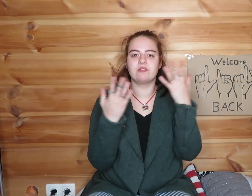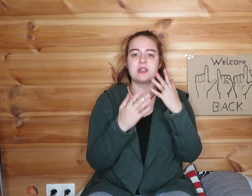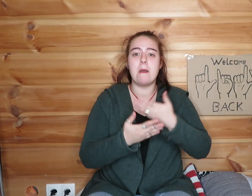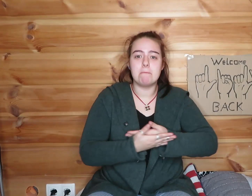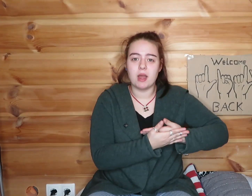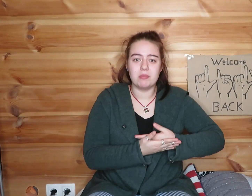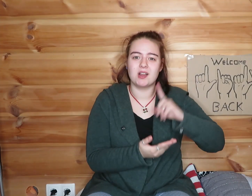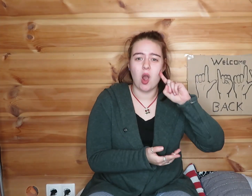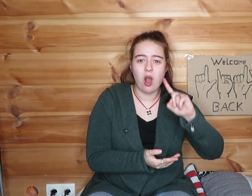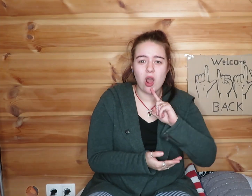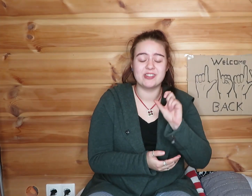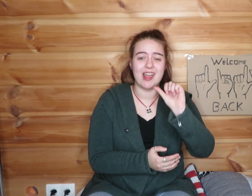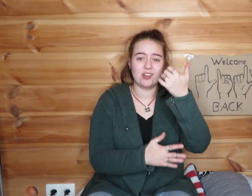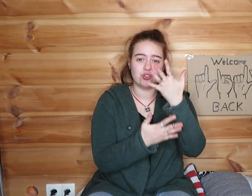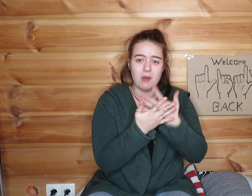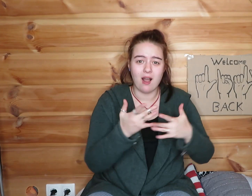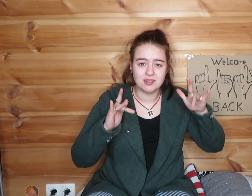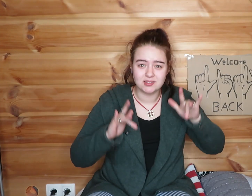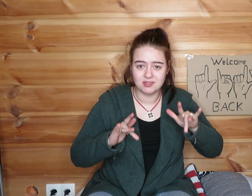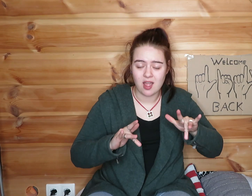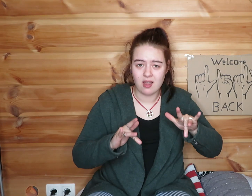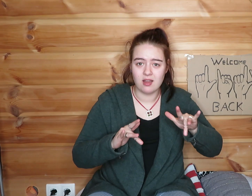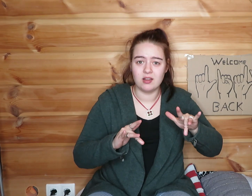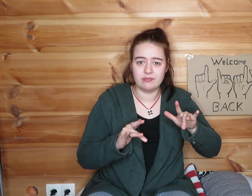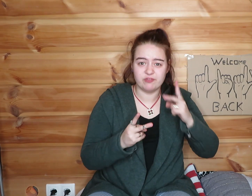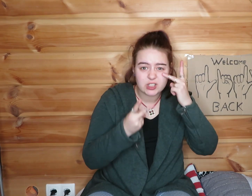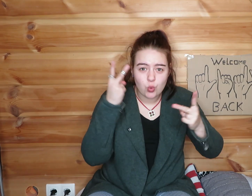It is important, that a deaf Baby gets offered a visual language.